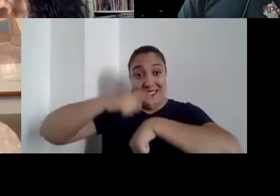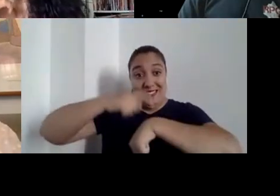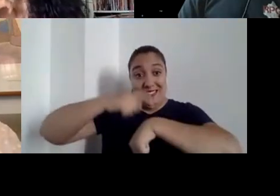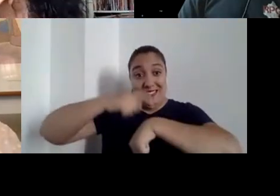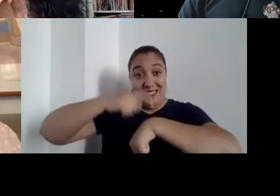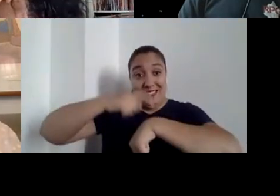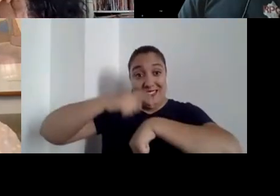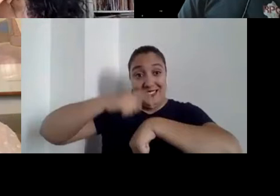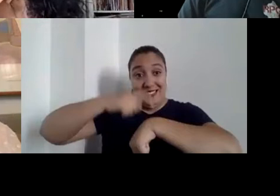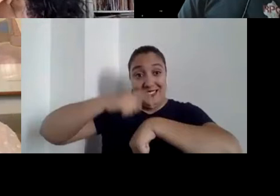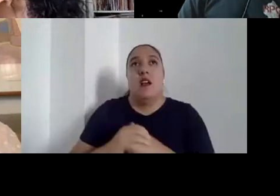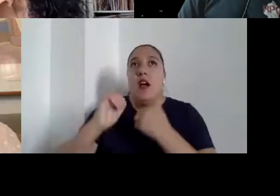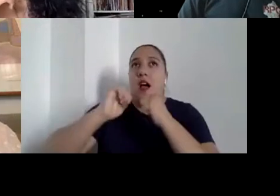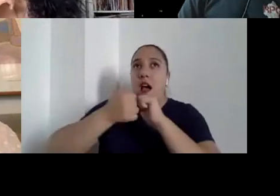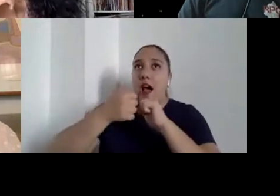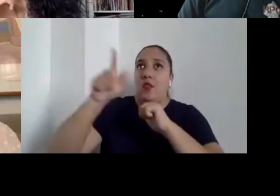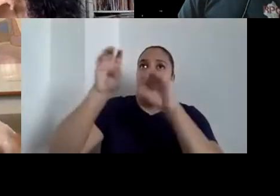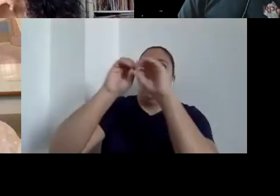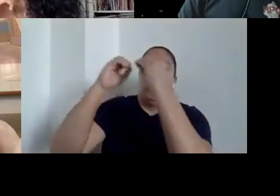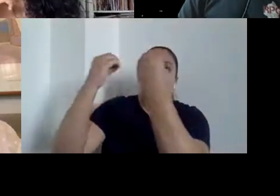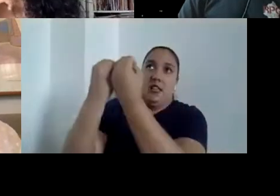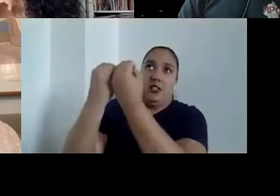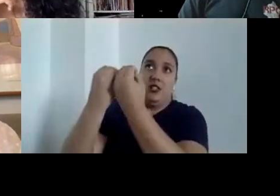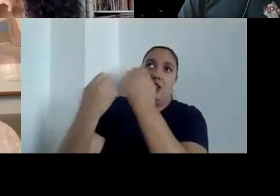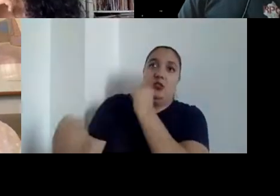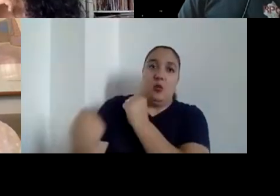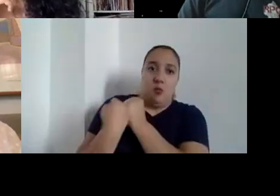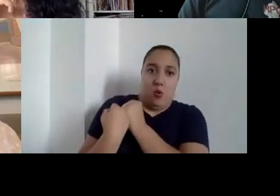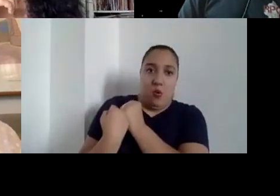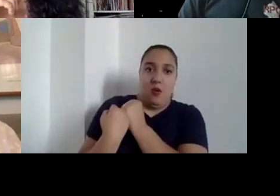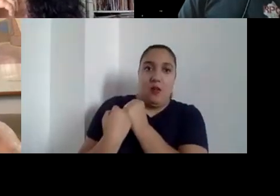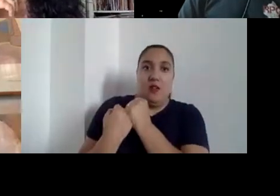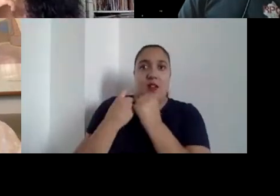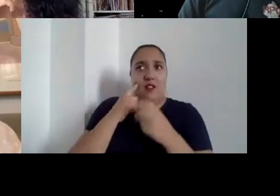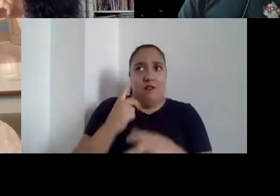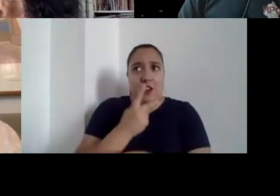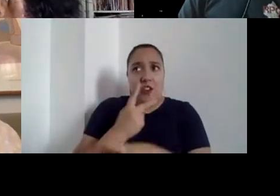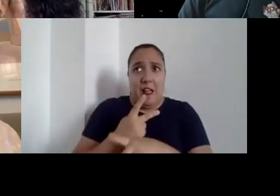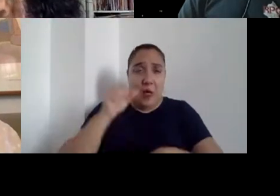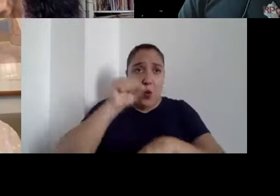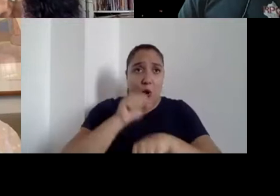around us to recognize that work happens over a duration? It is not associated with a single